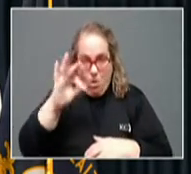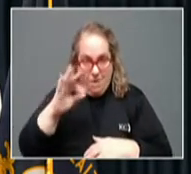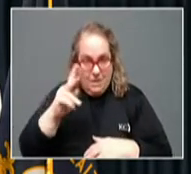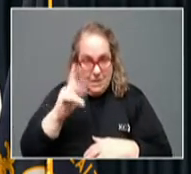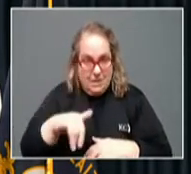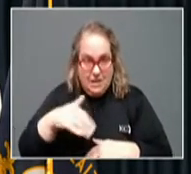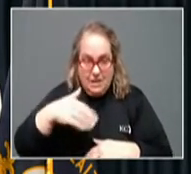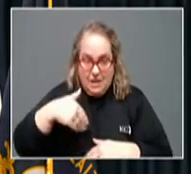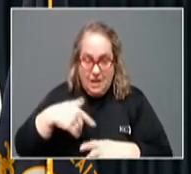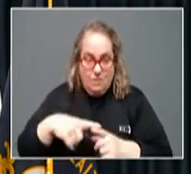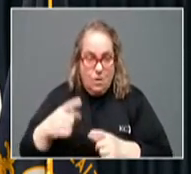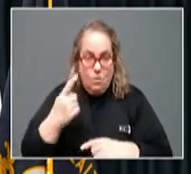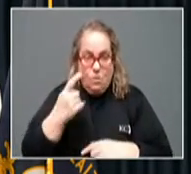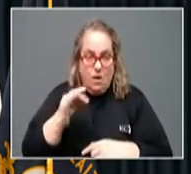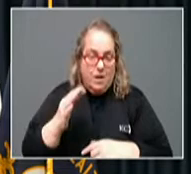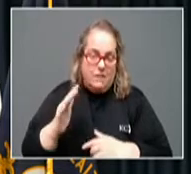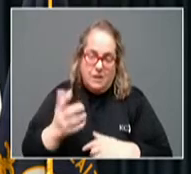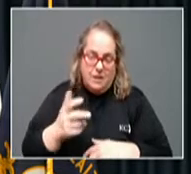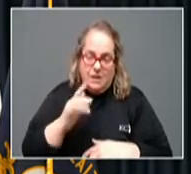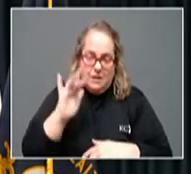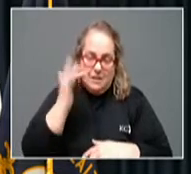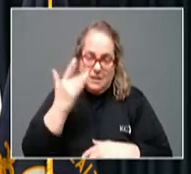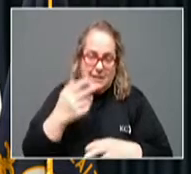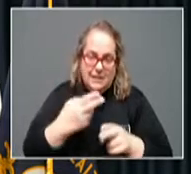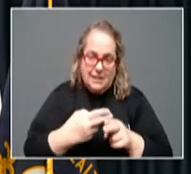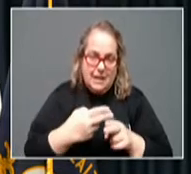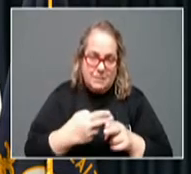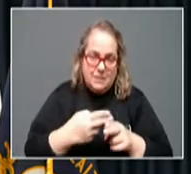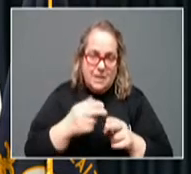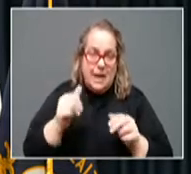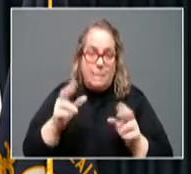these nicknames. People come up is that it could be quote the stealth variant